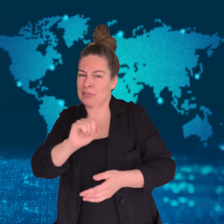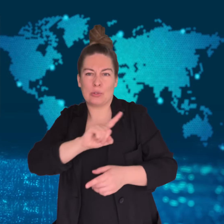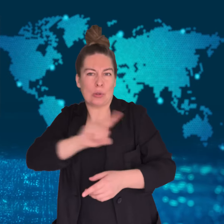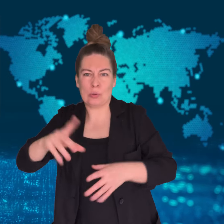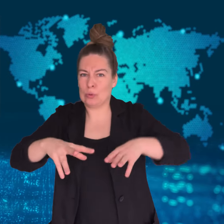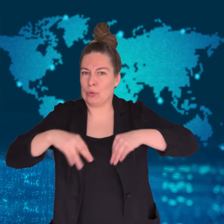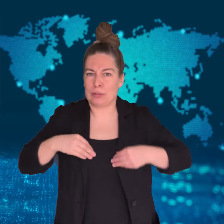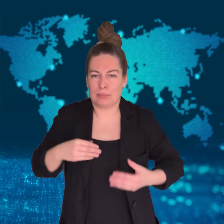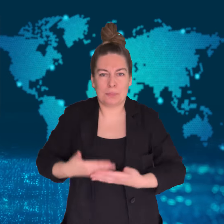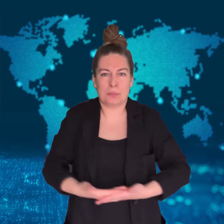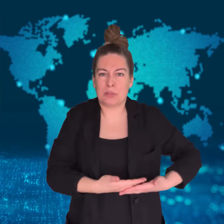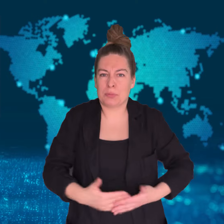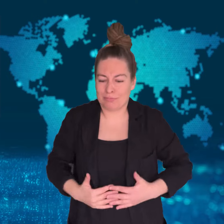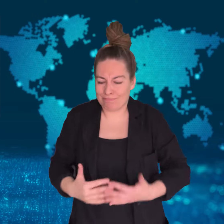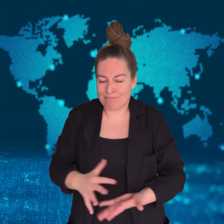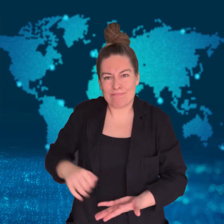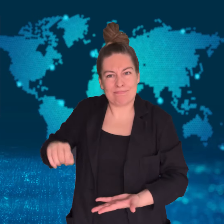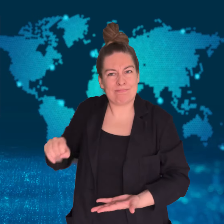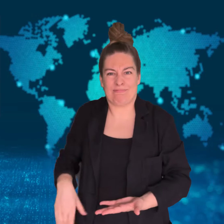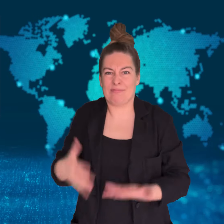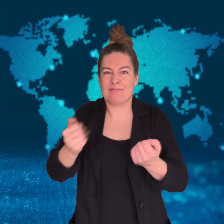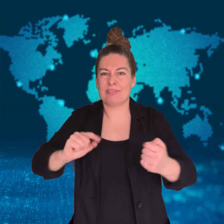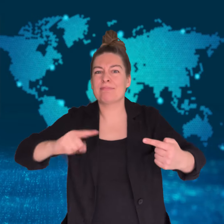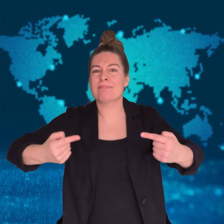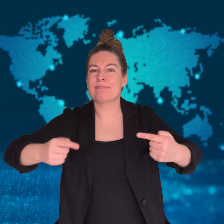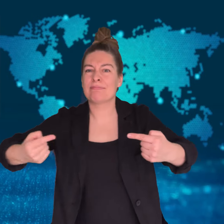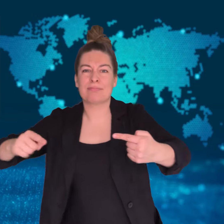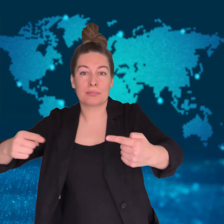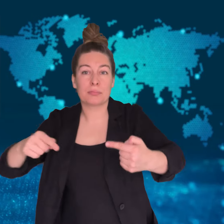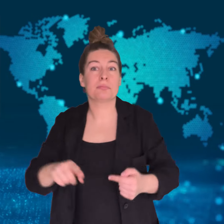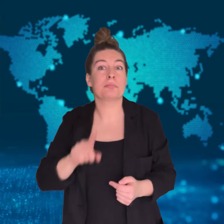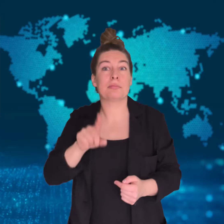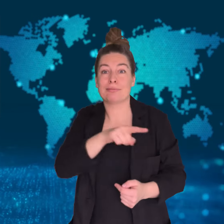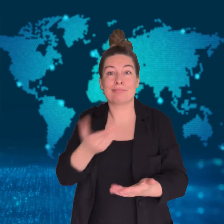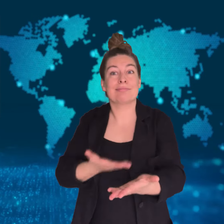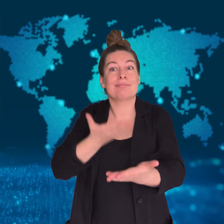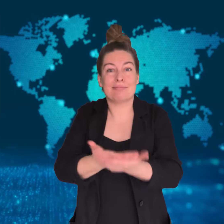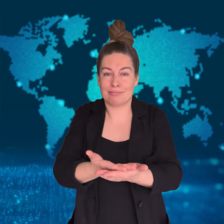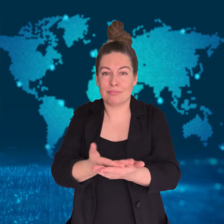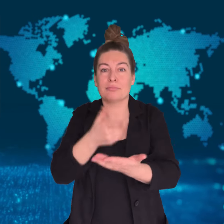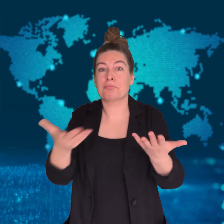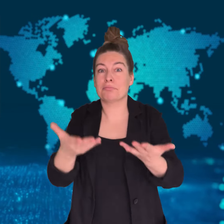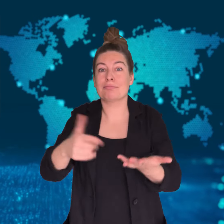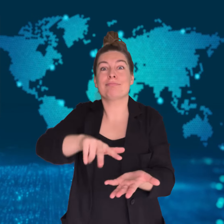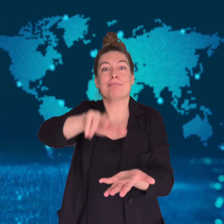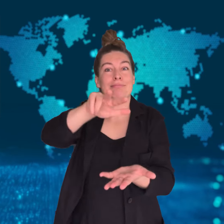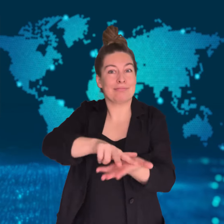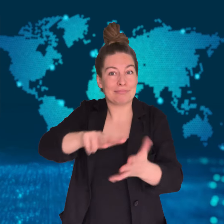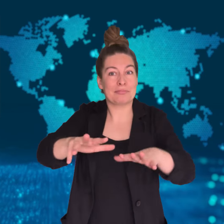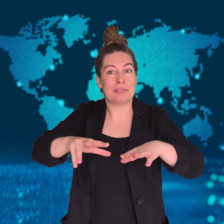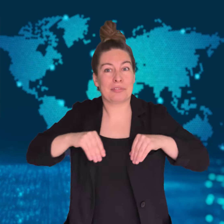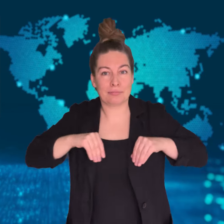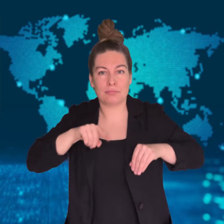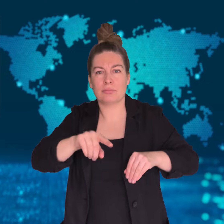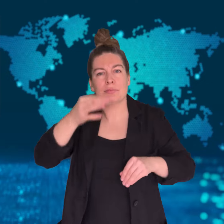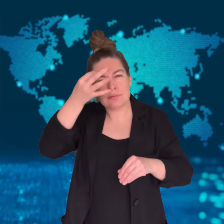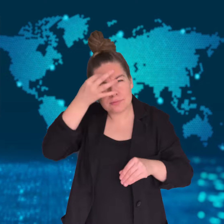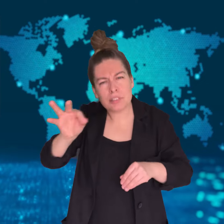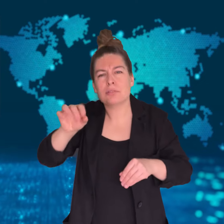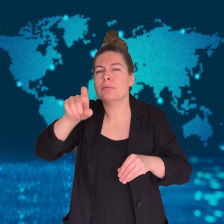but harshly criticized by anti-abortion groups.